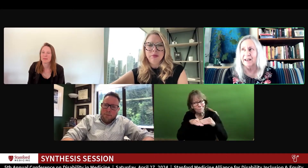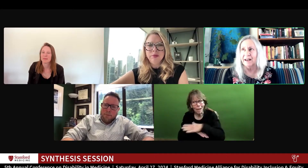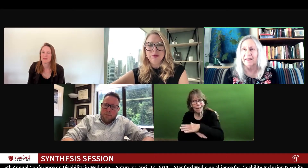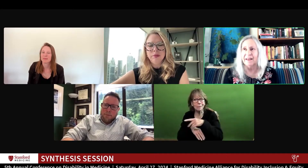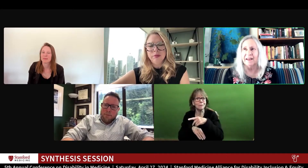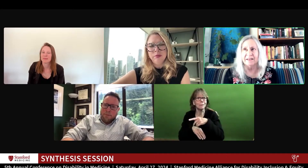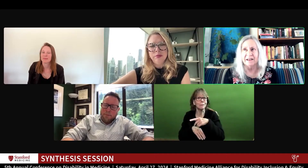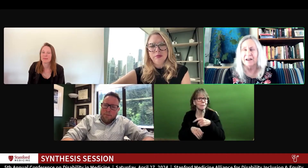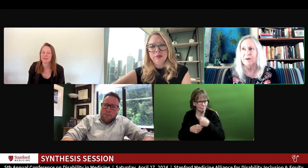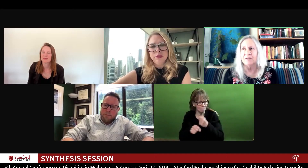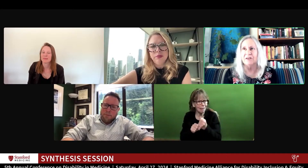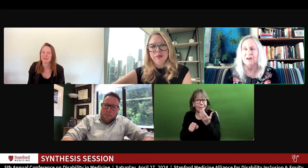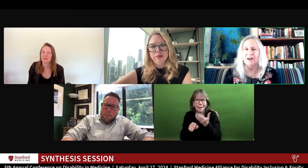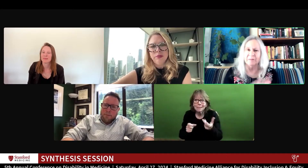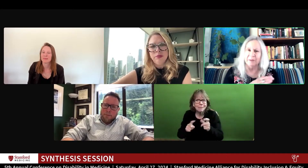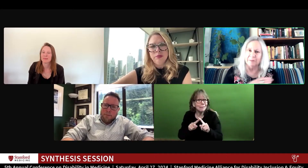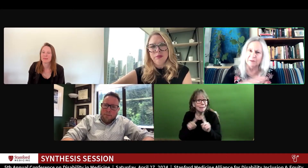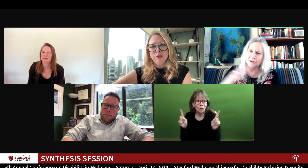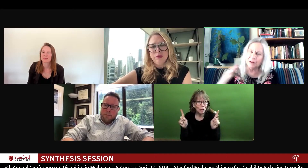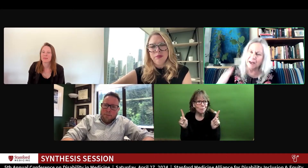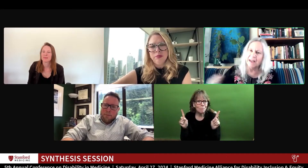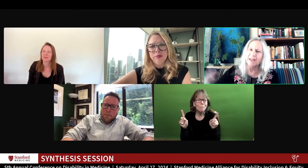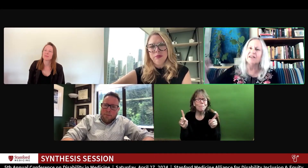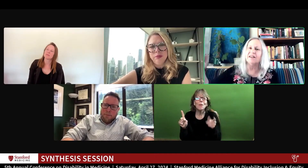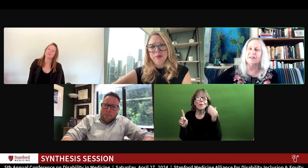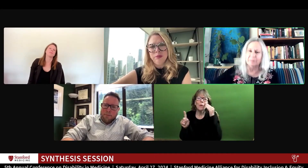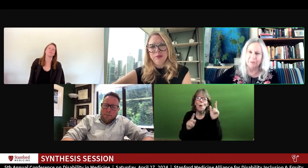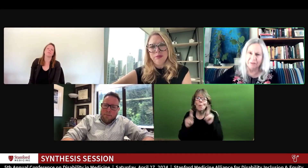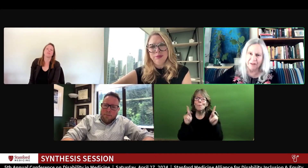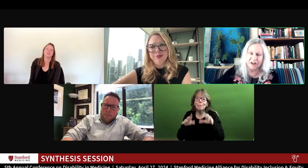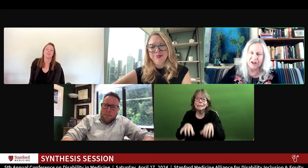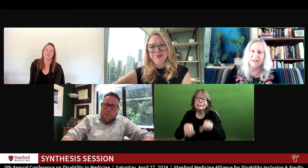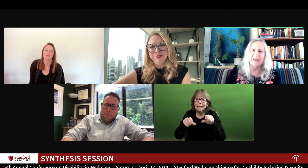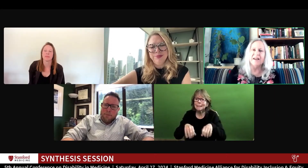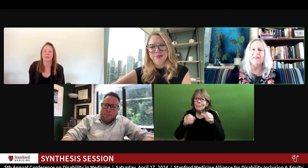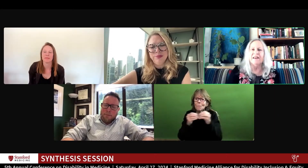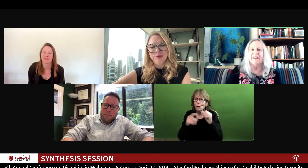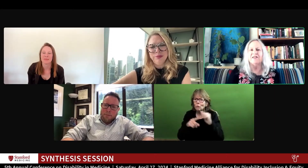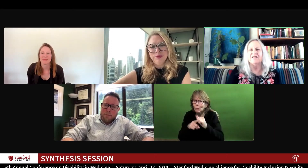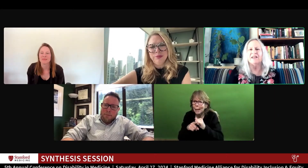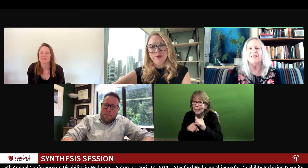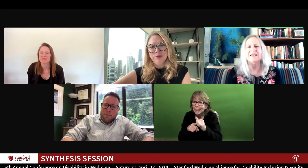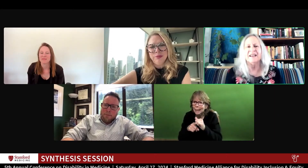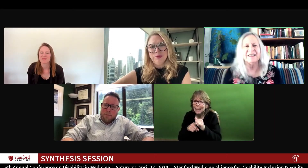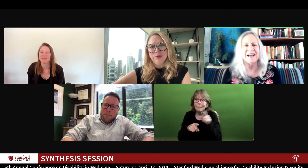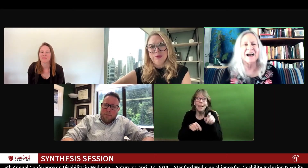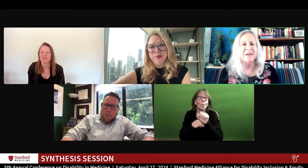and as time goes along and people's trainings and profession, that there's less and less time